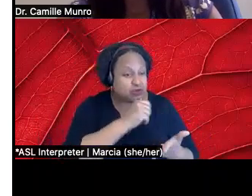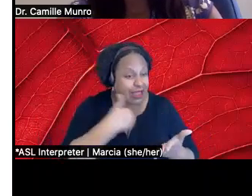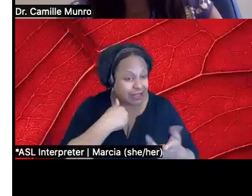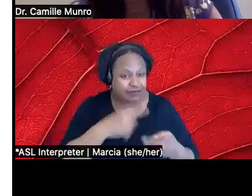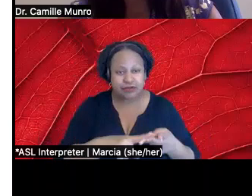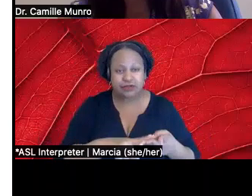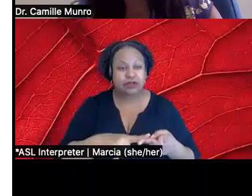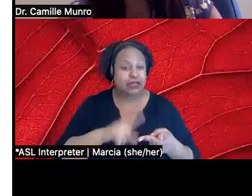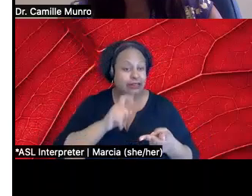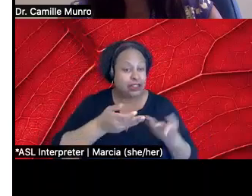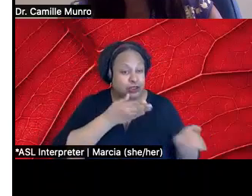Next slide please.